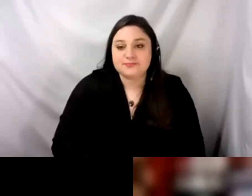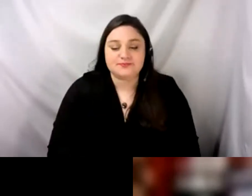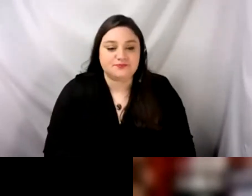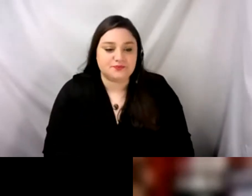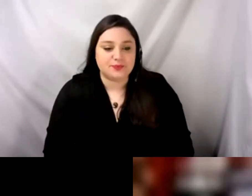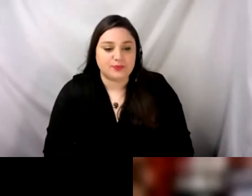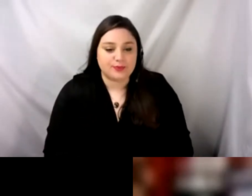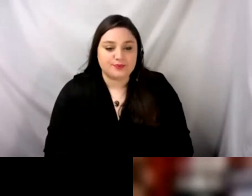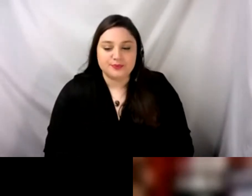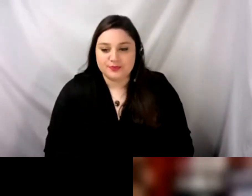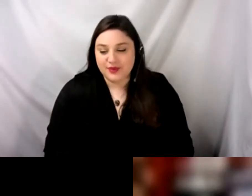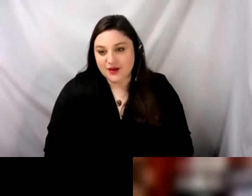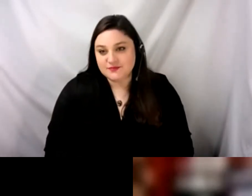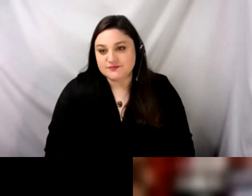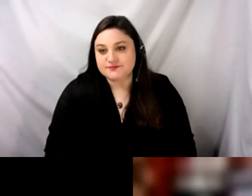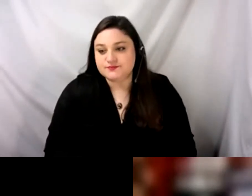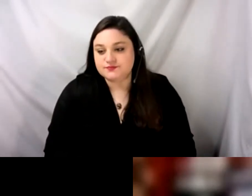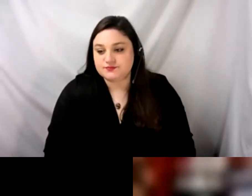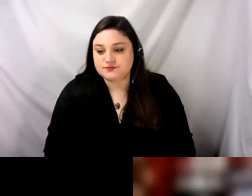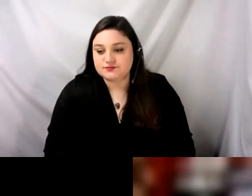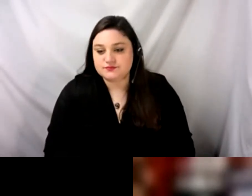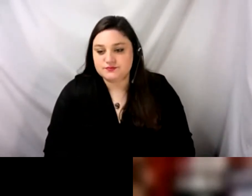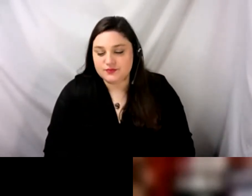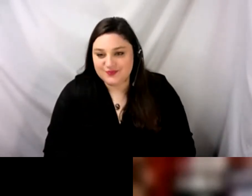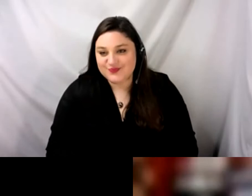Lucy. Go for it.